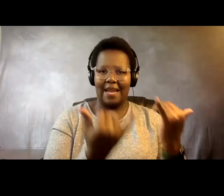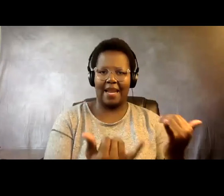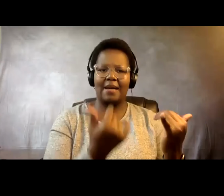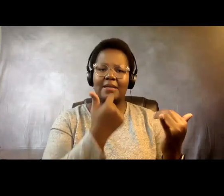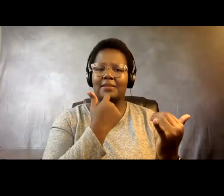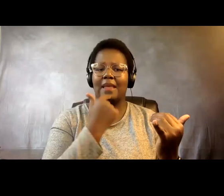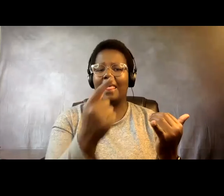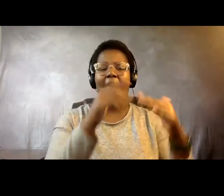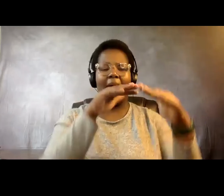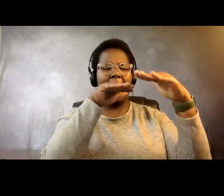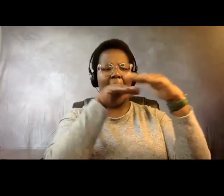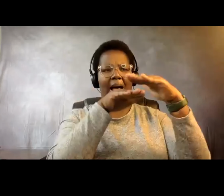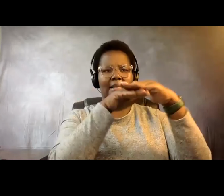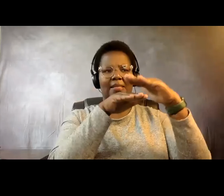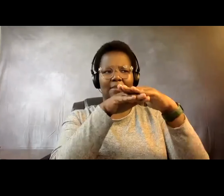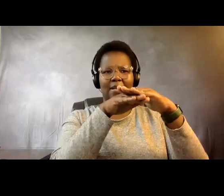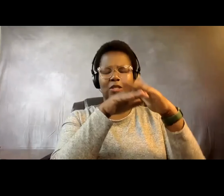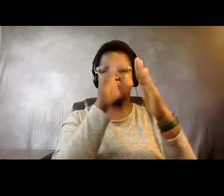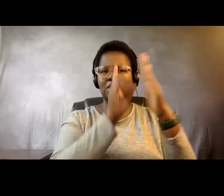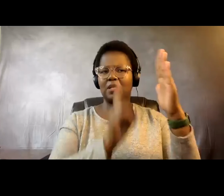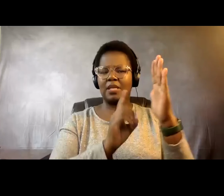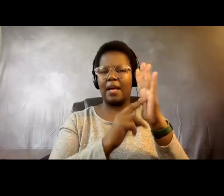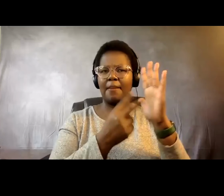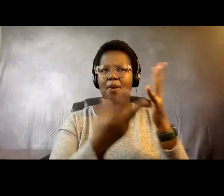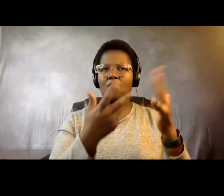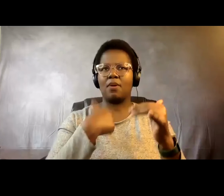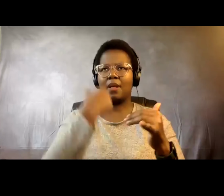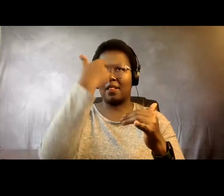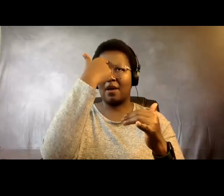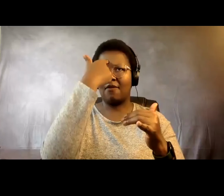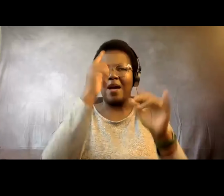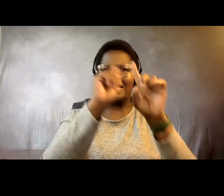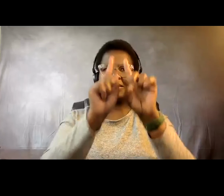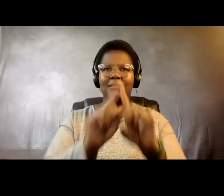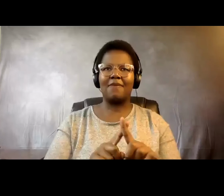designers, the first thing that comes to mind is color palettes. It's like making sure our color